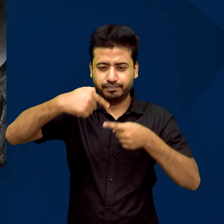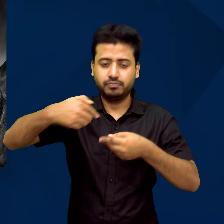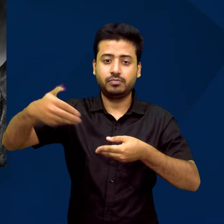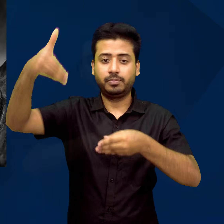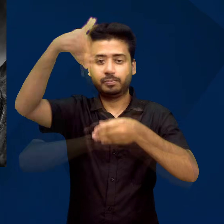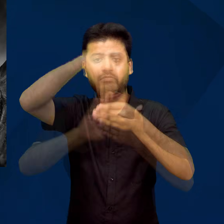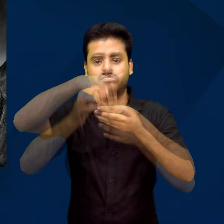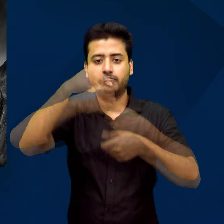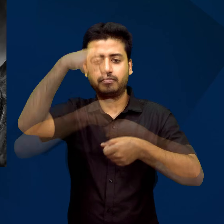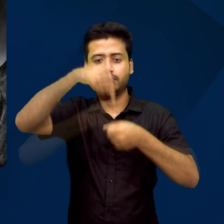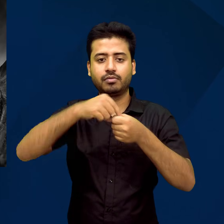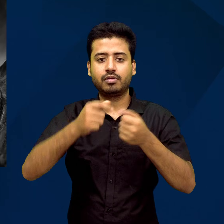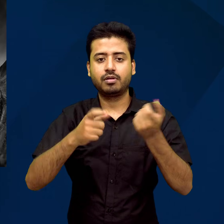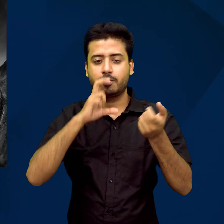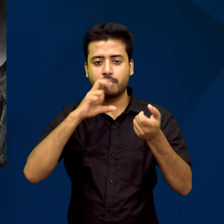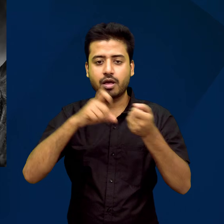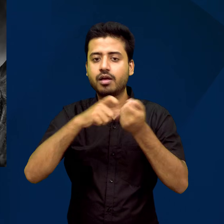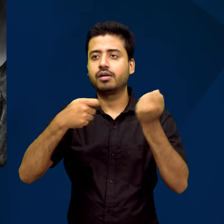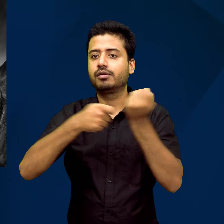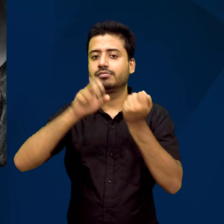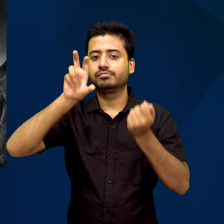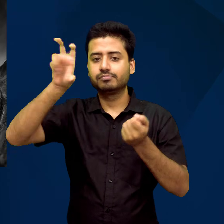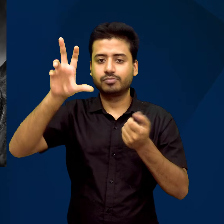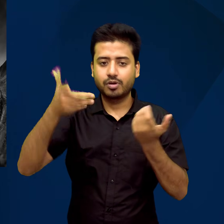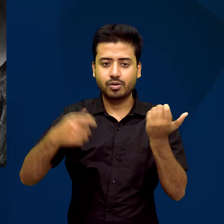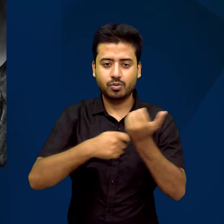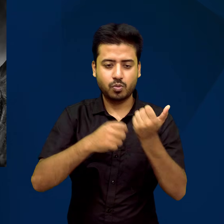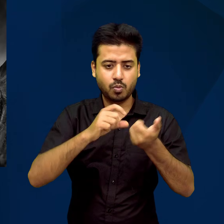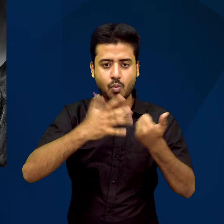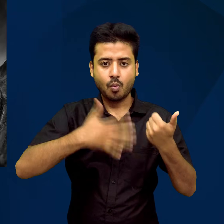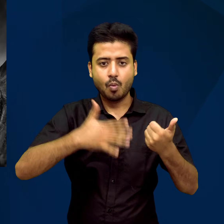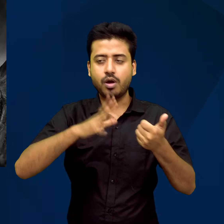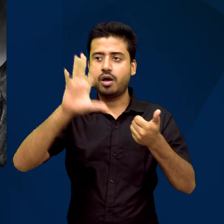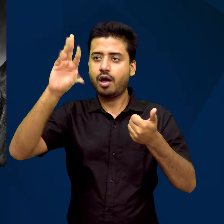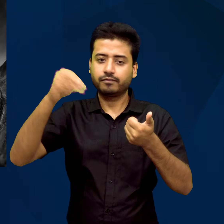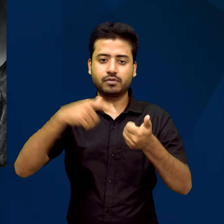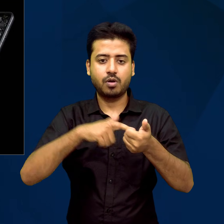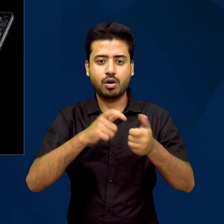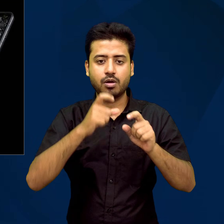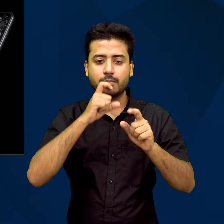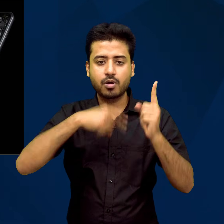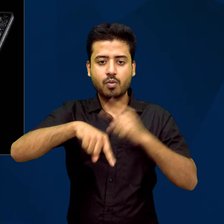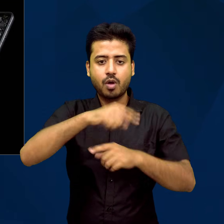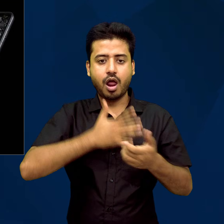without reacting to the chemicals inside. One dot forming the zinc can. The process begins with